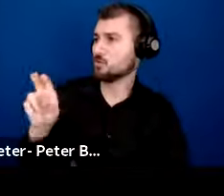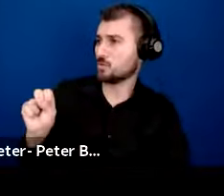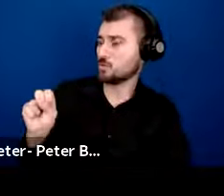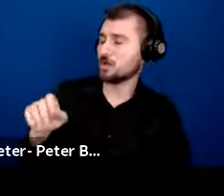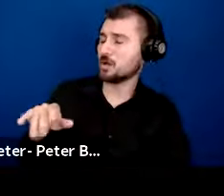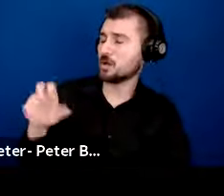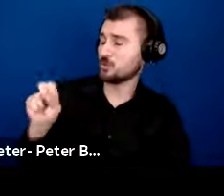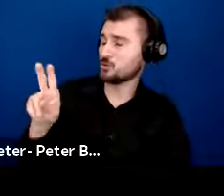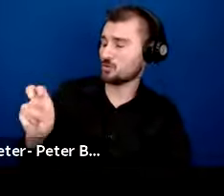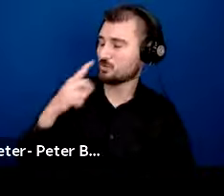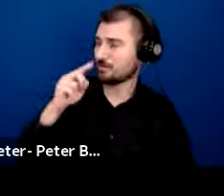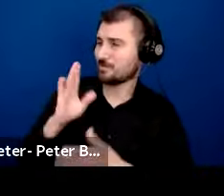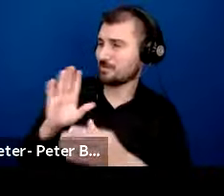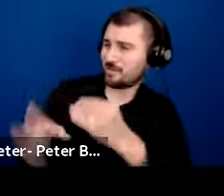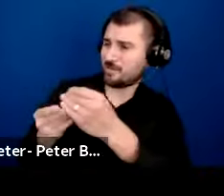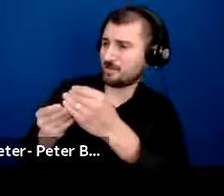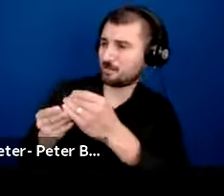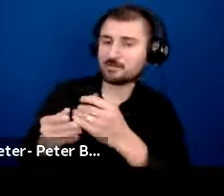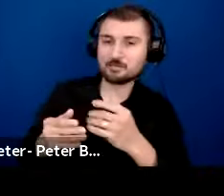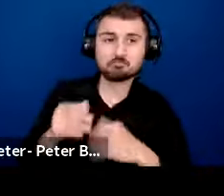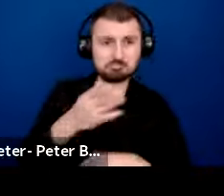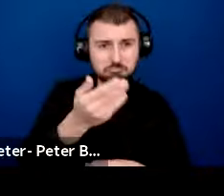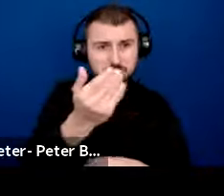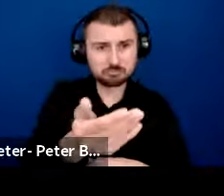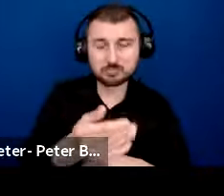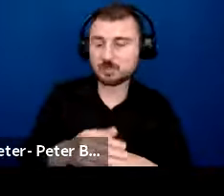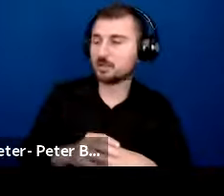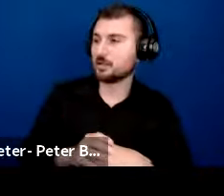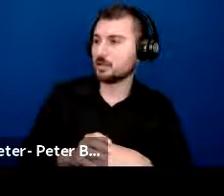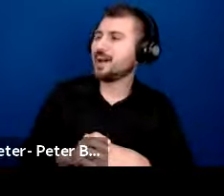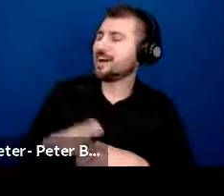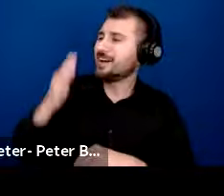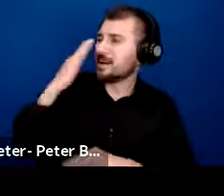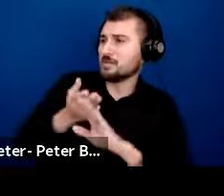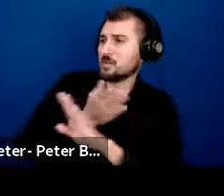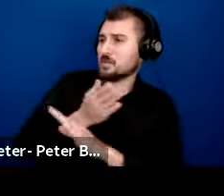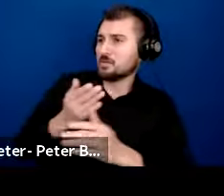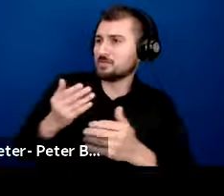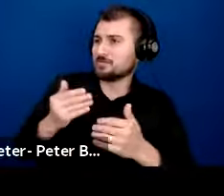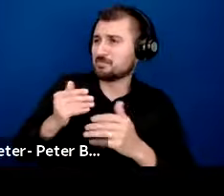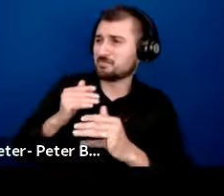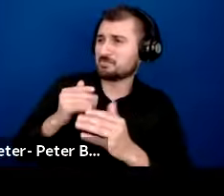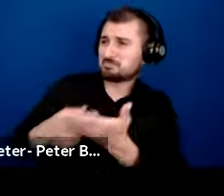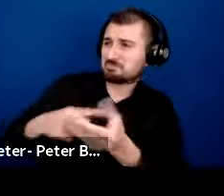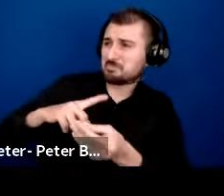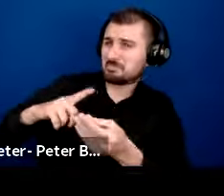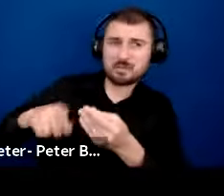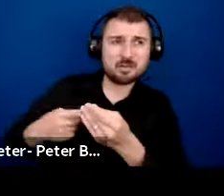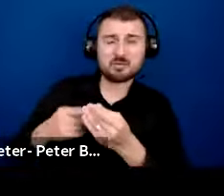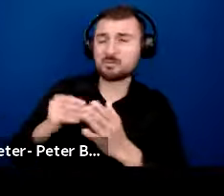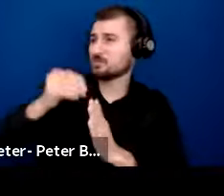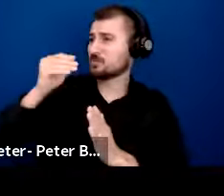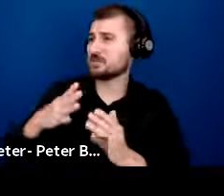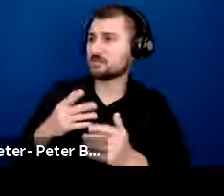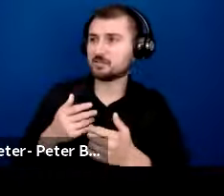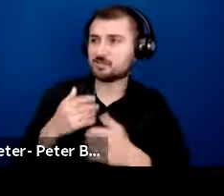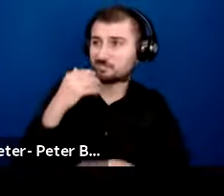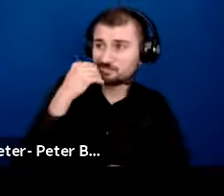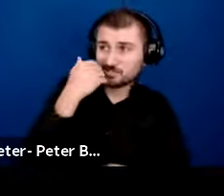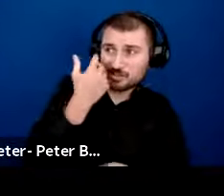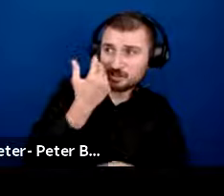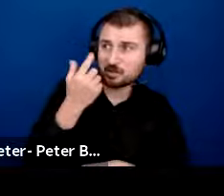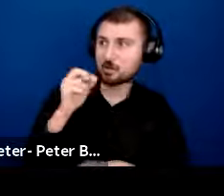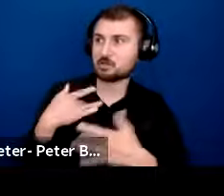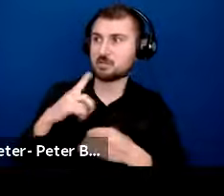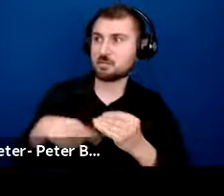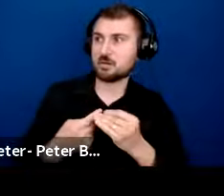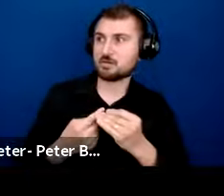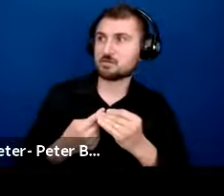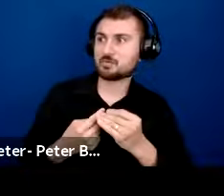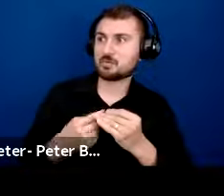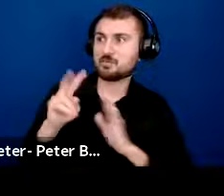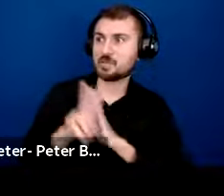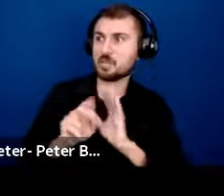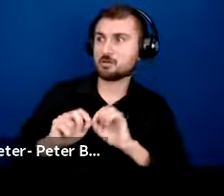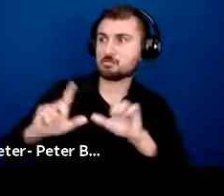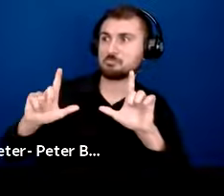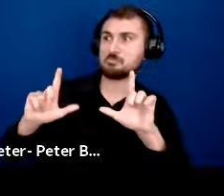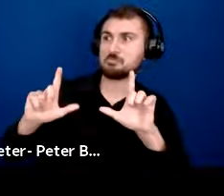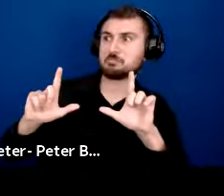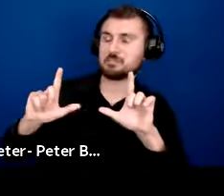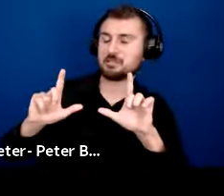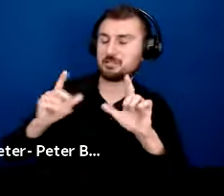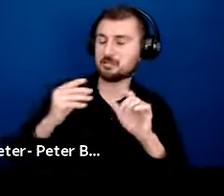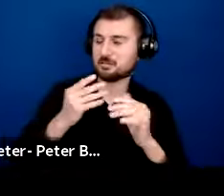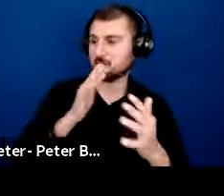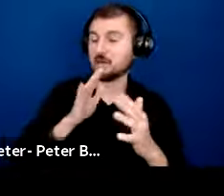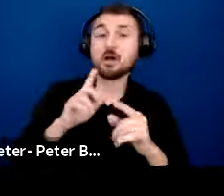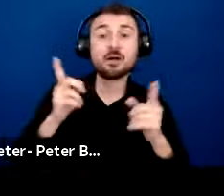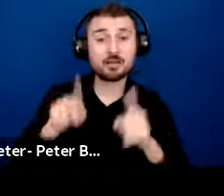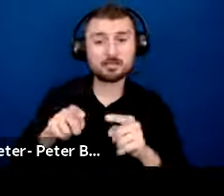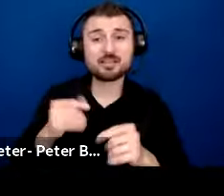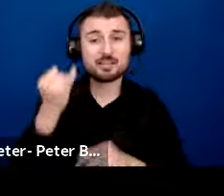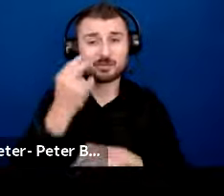Can I add to that.